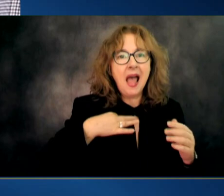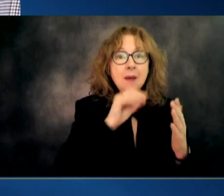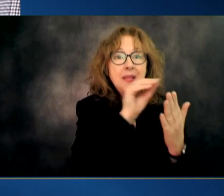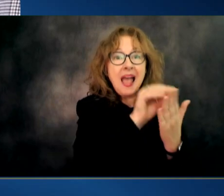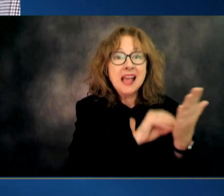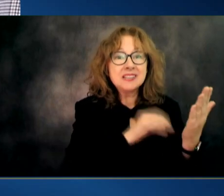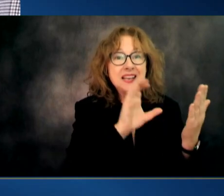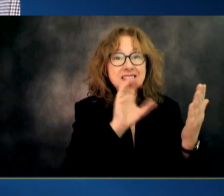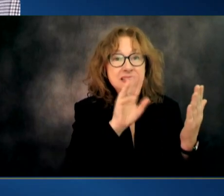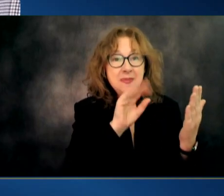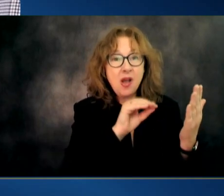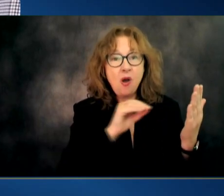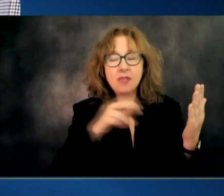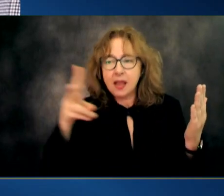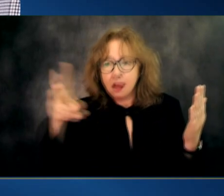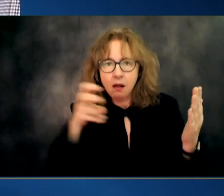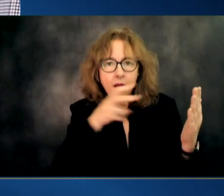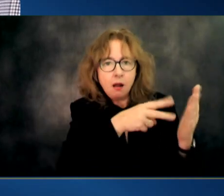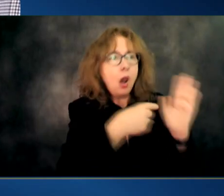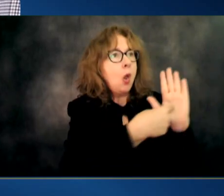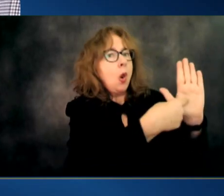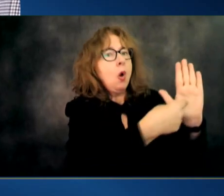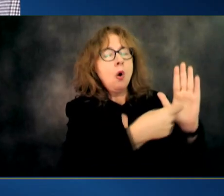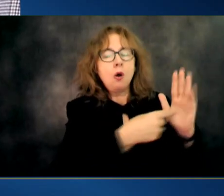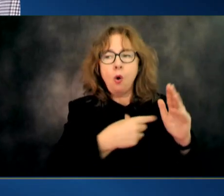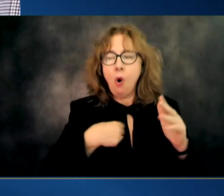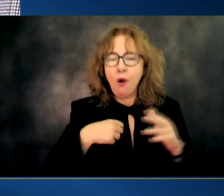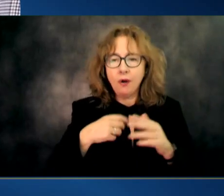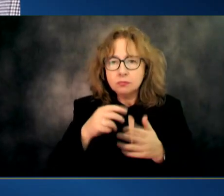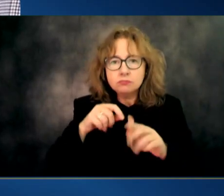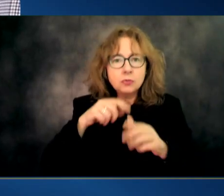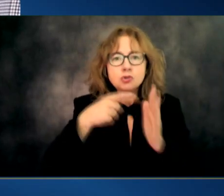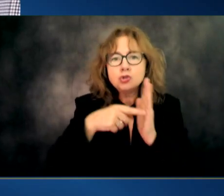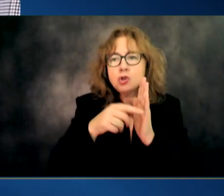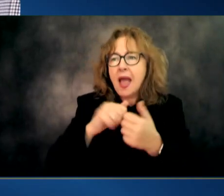care of the community. They said, "These are the data, and this is the information that we need."